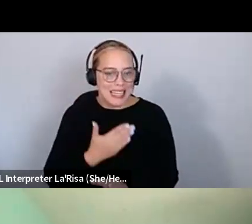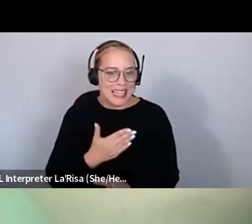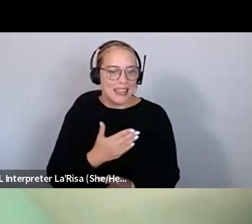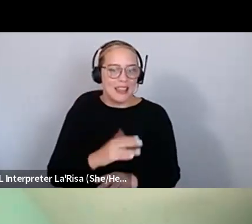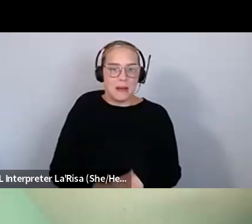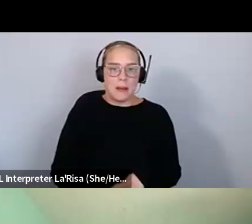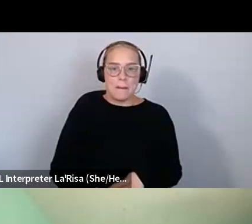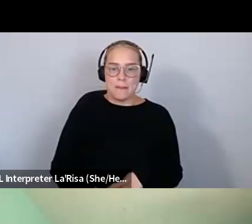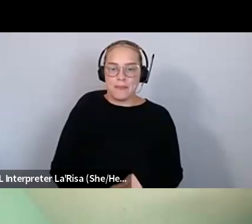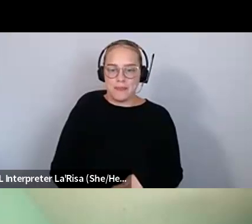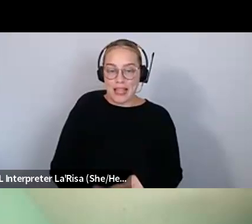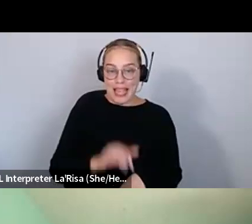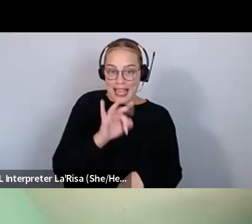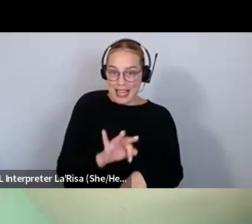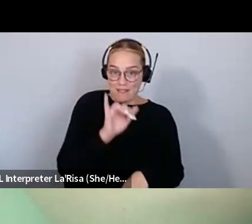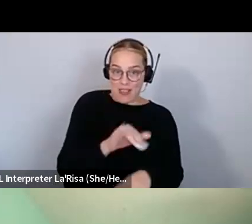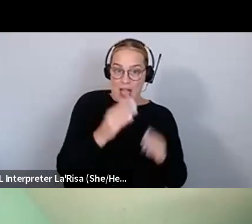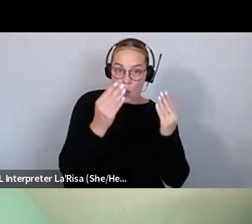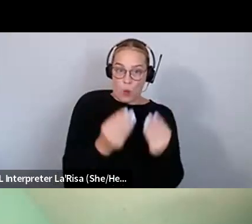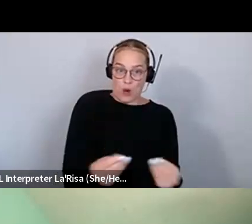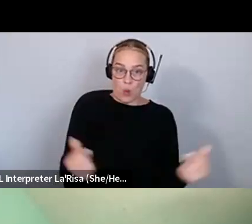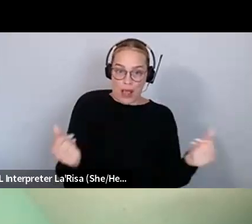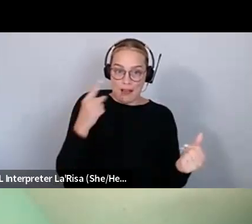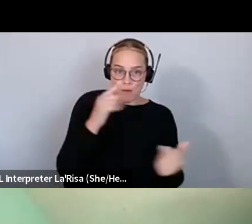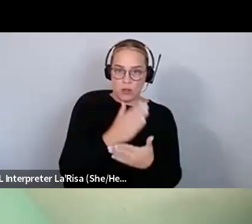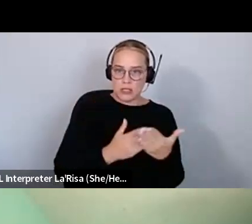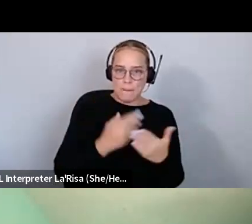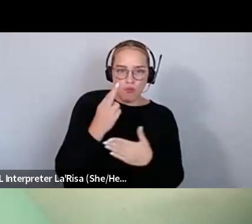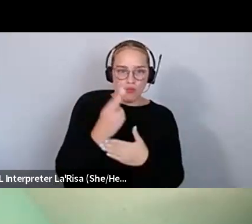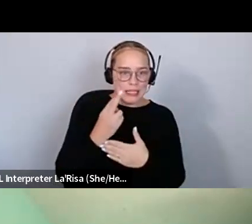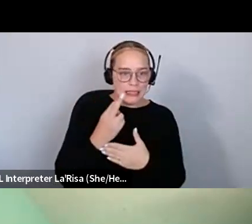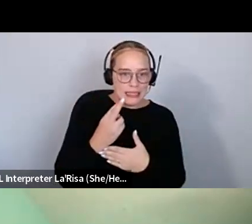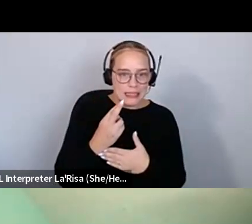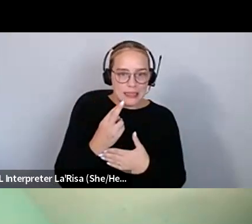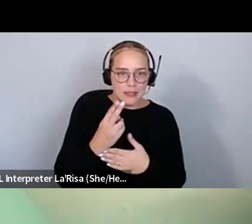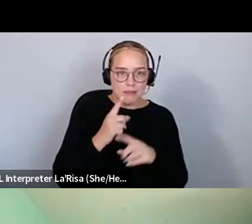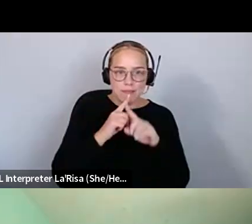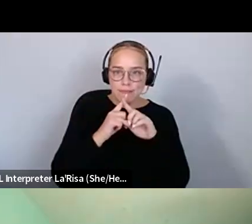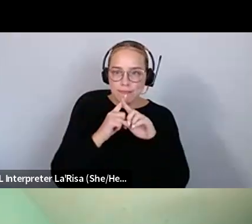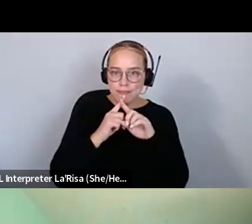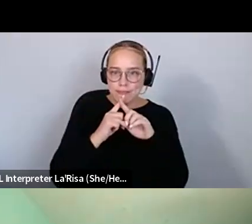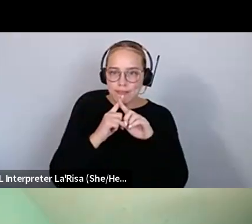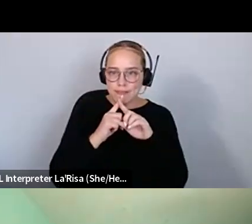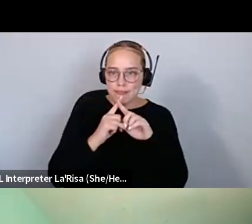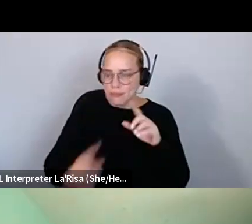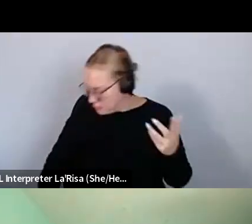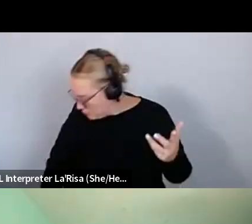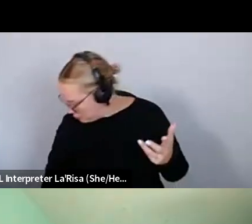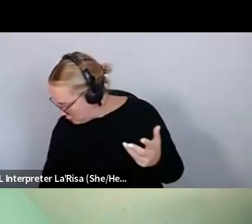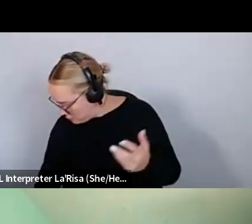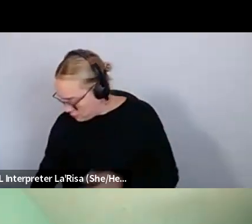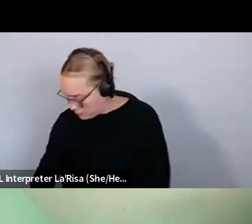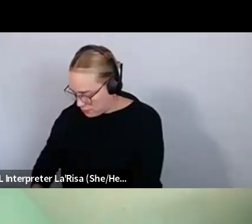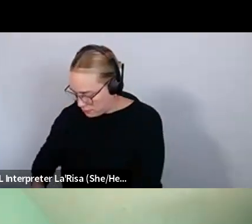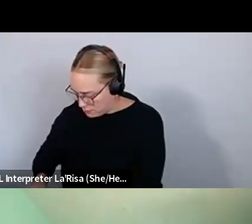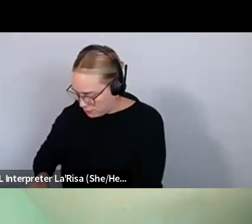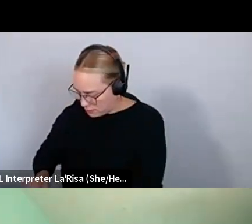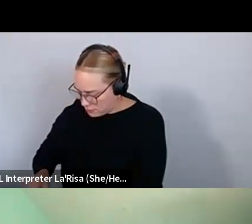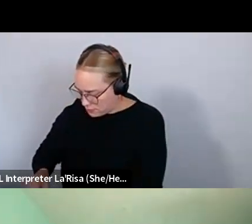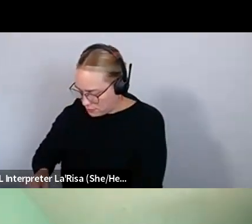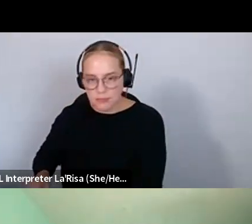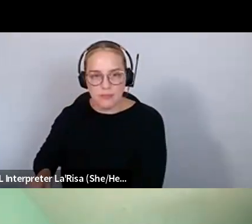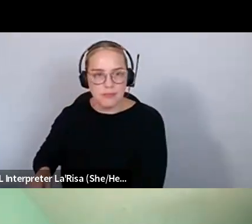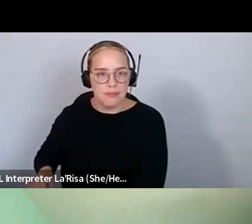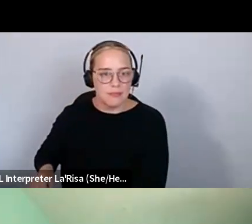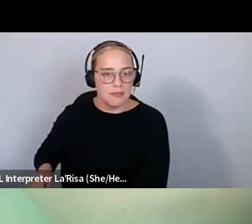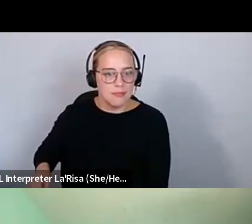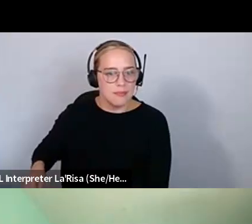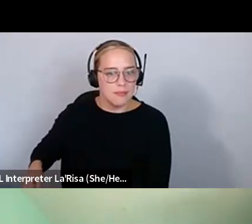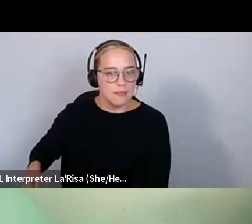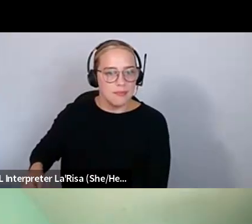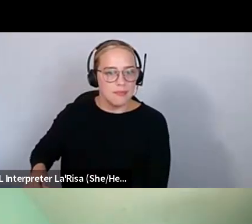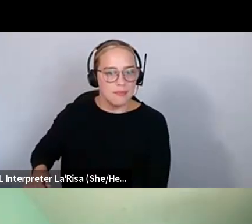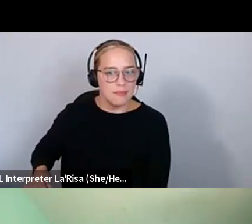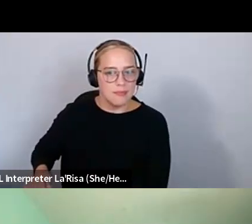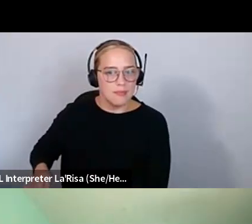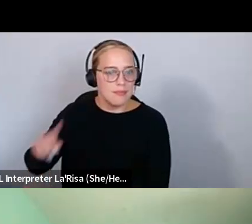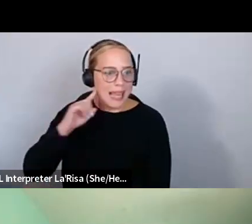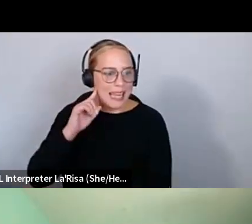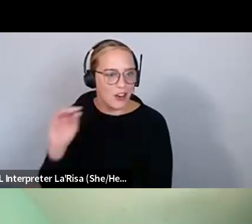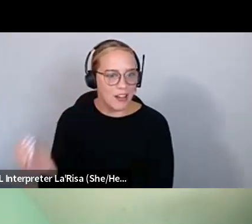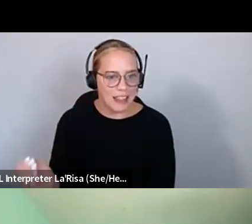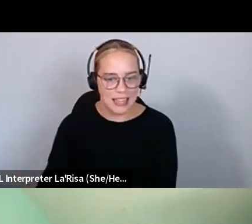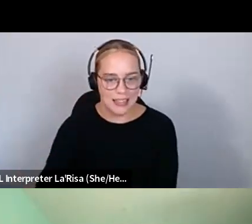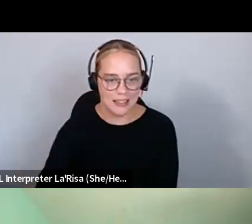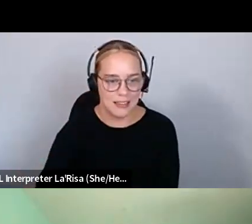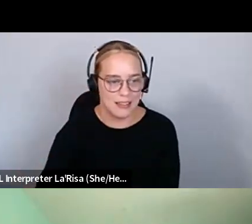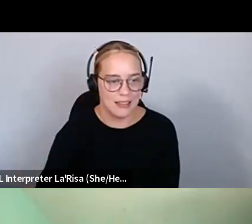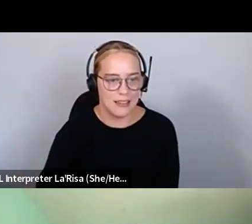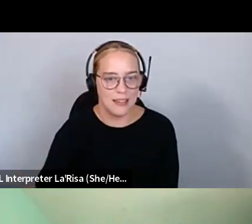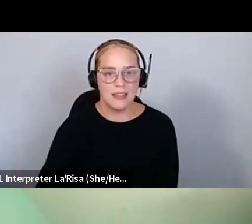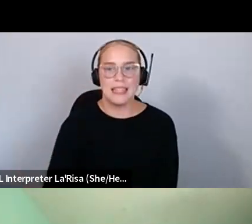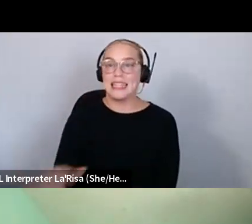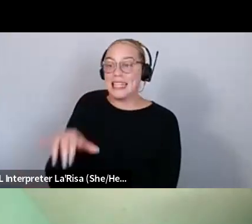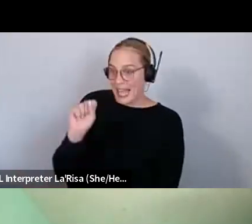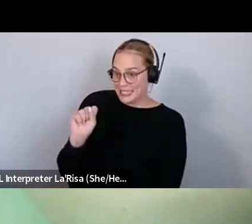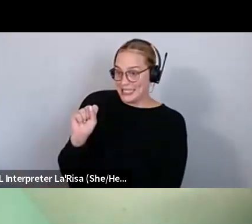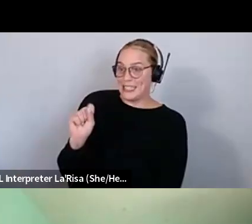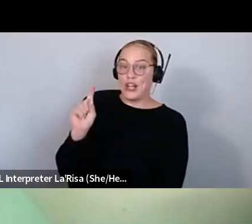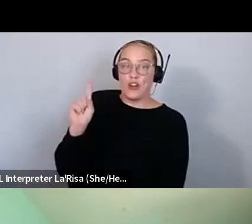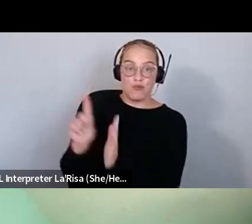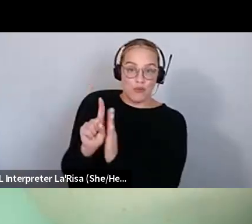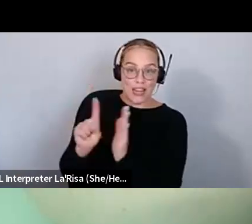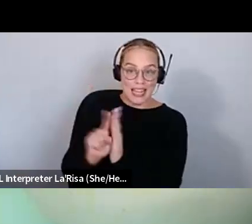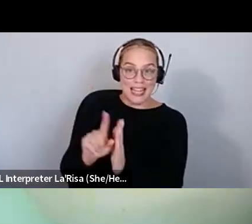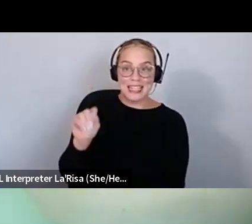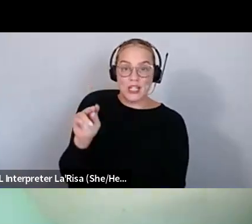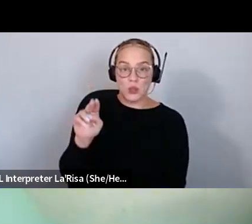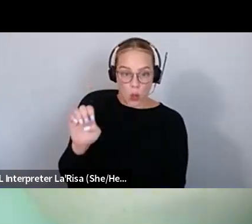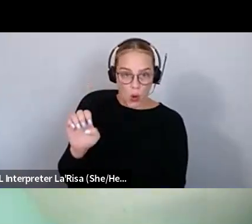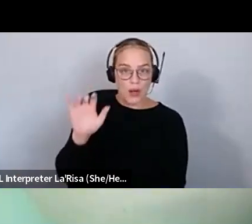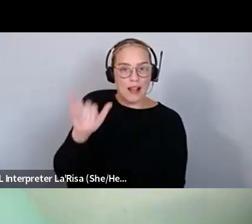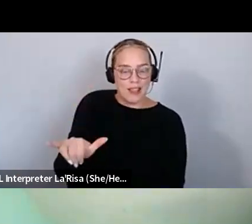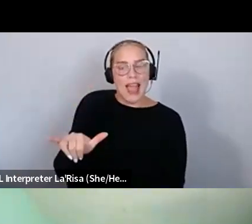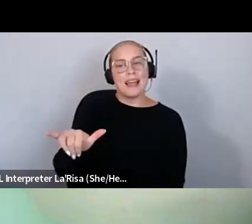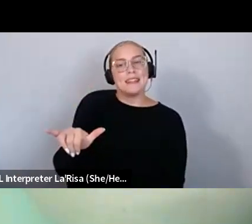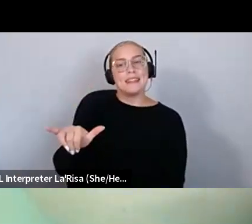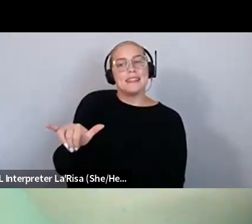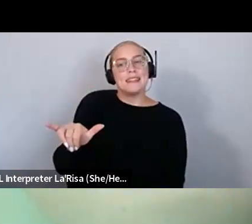you never got to hear the song, it was just one someone called your phone.